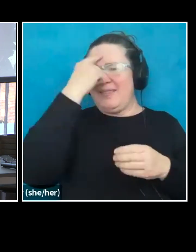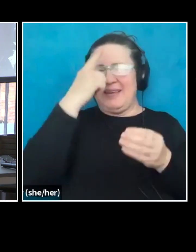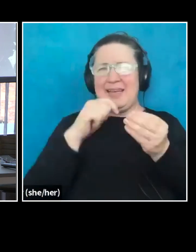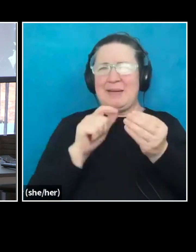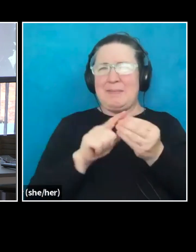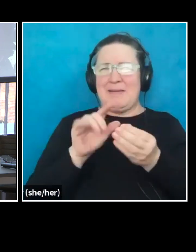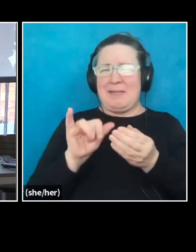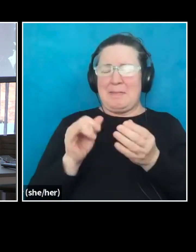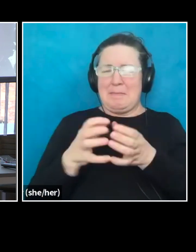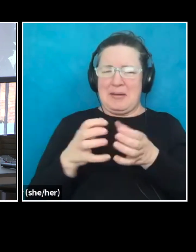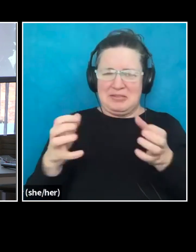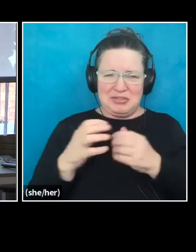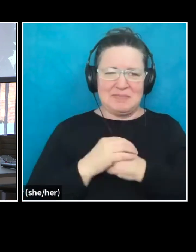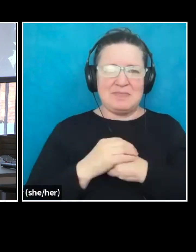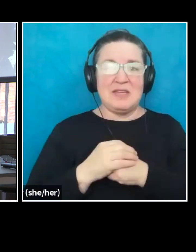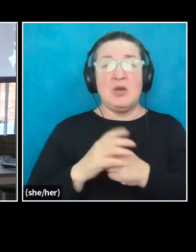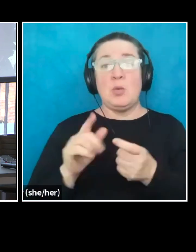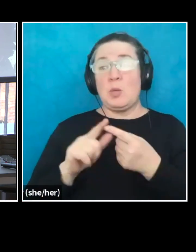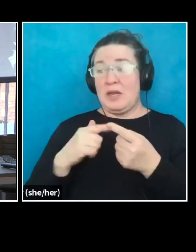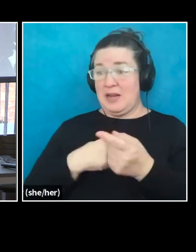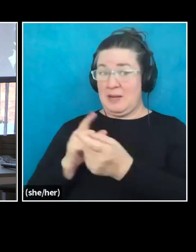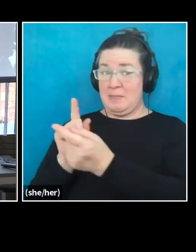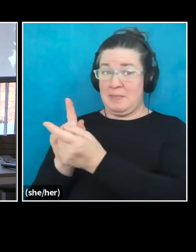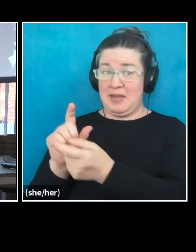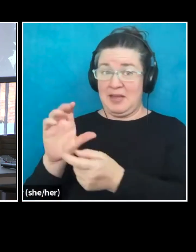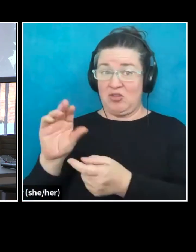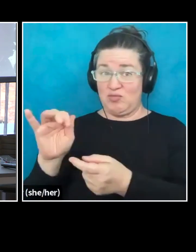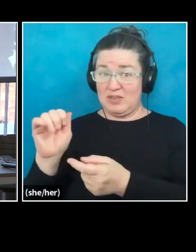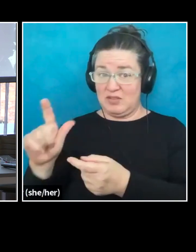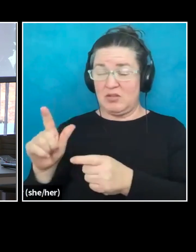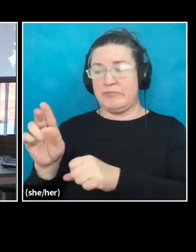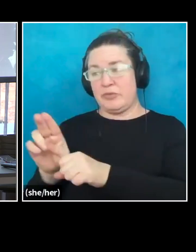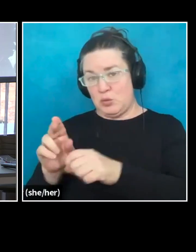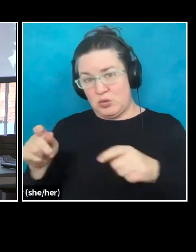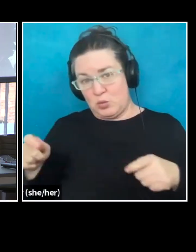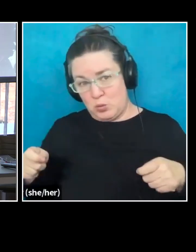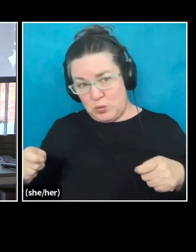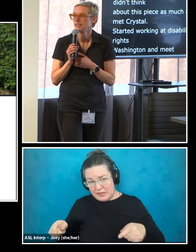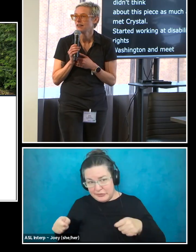Disability Rights Washington, and meeting more co-workers and friends who used wheelchairs,